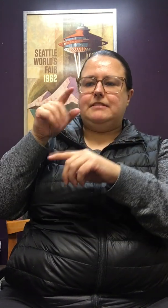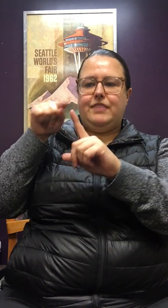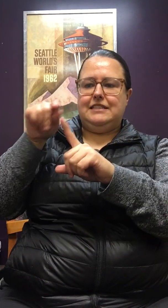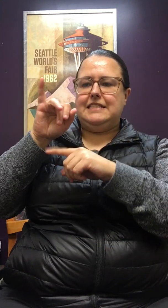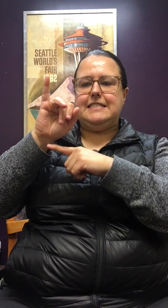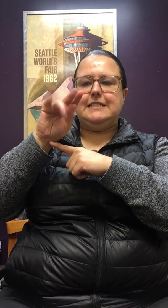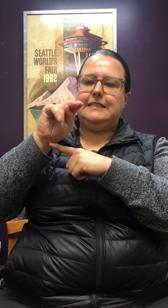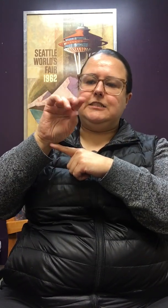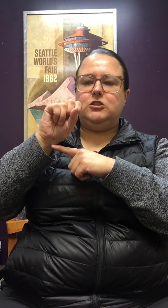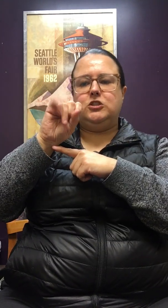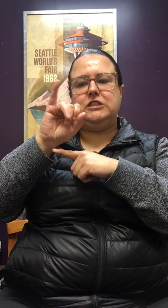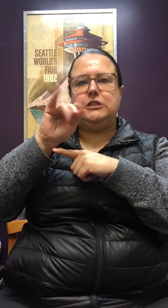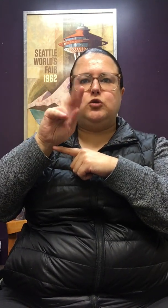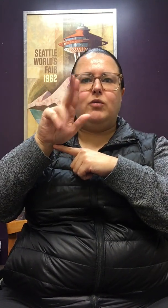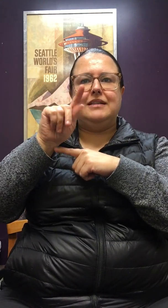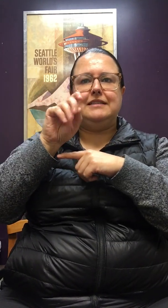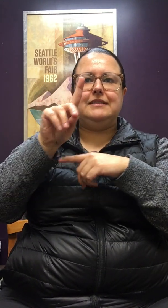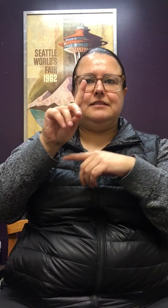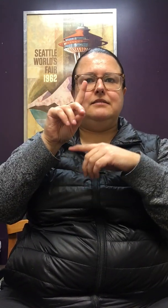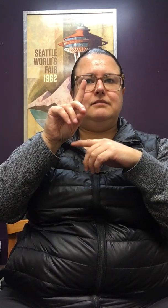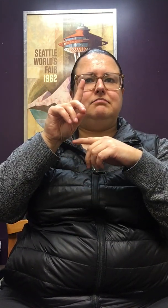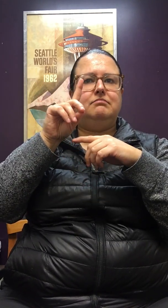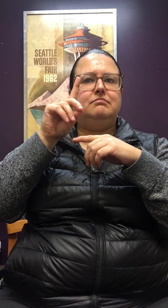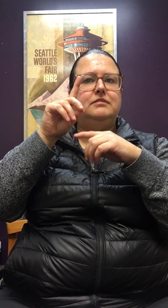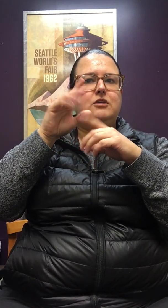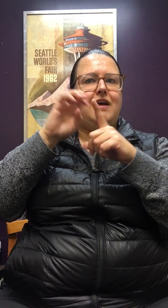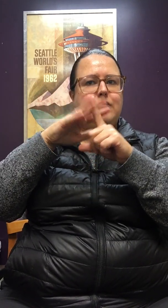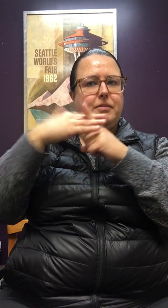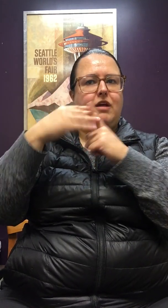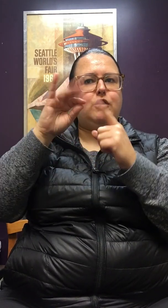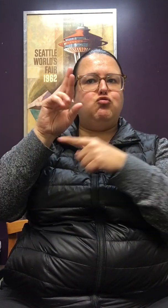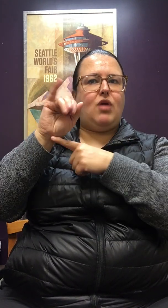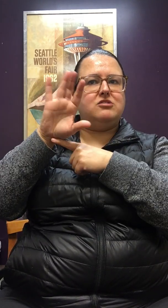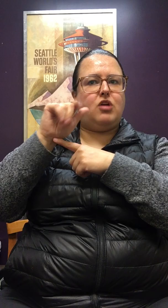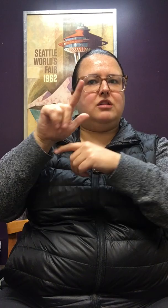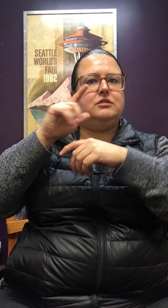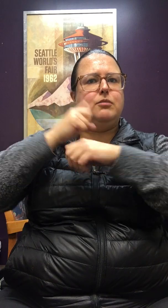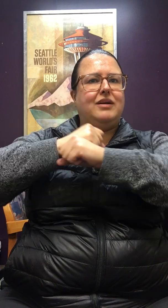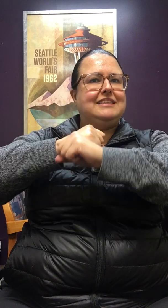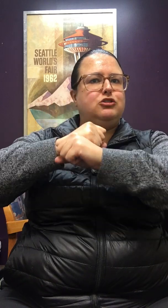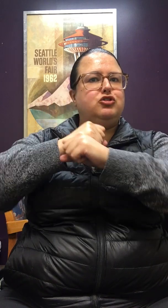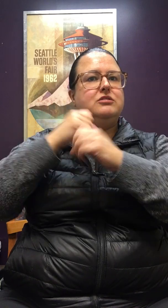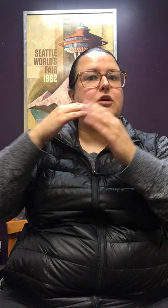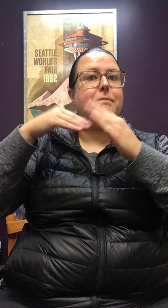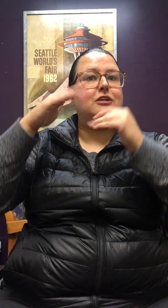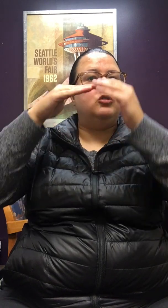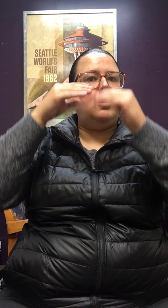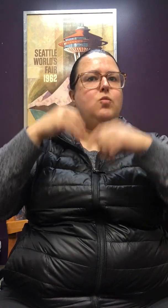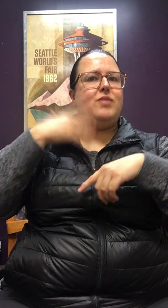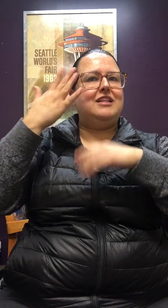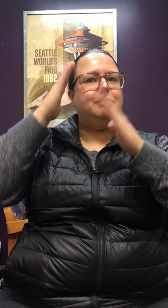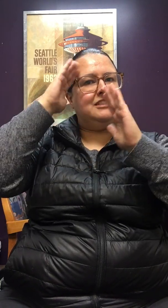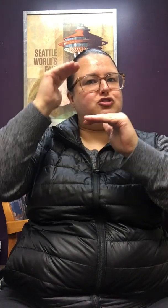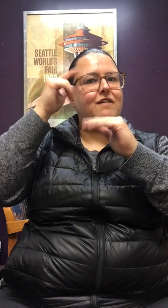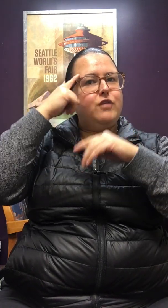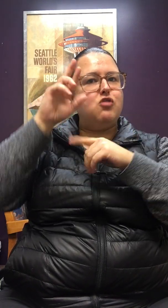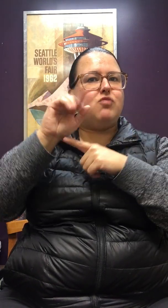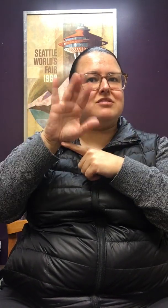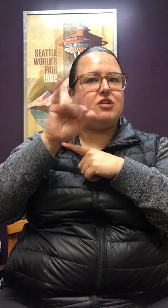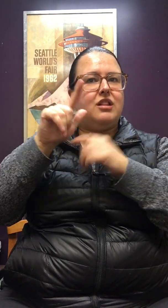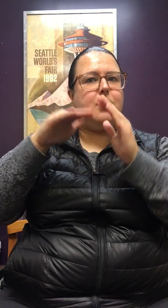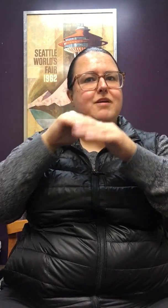an “insulated environment of racial protection builds white expectations for racial comfort